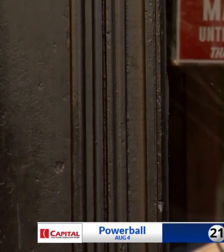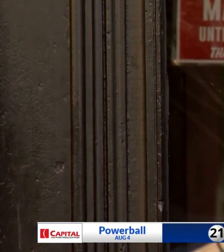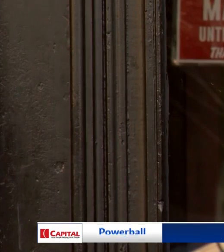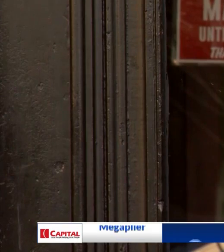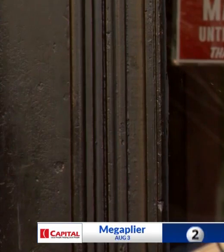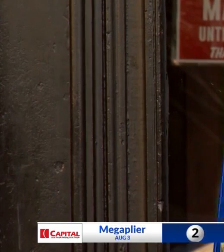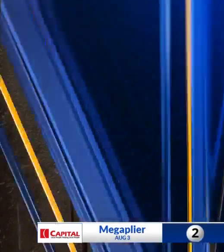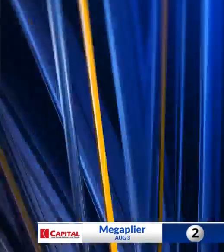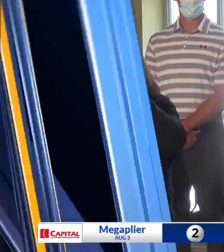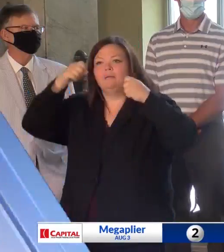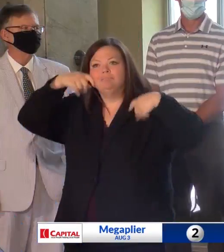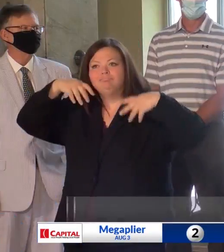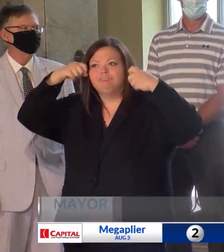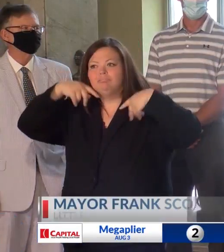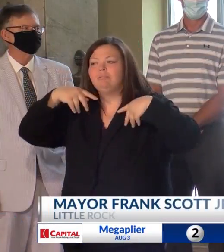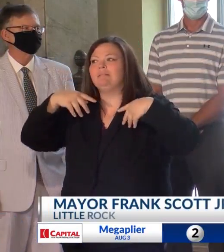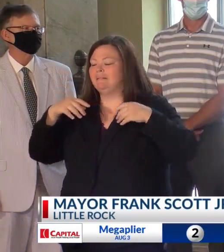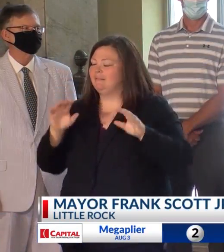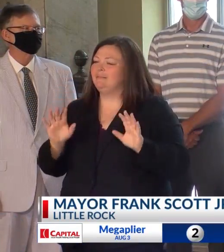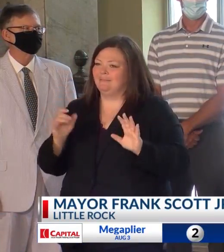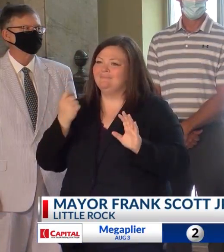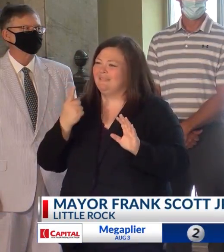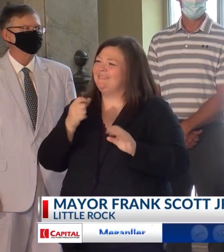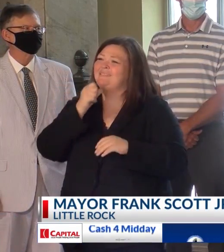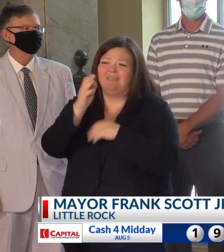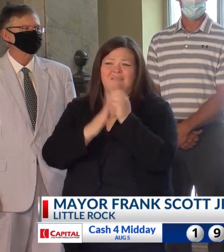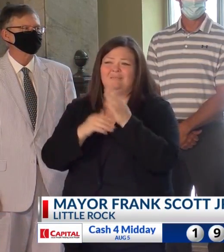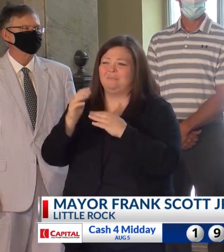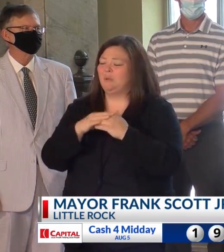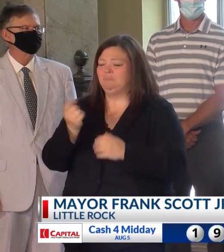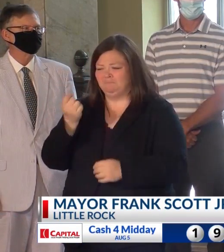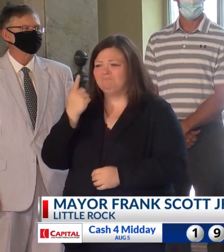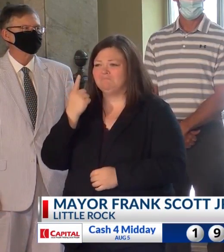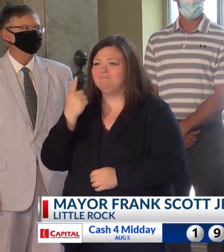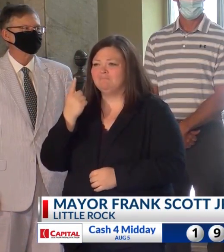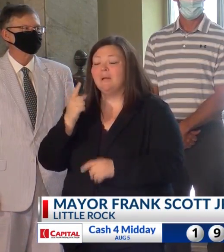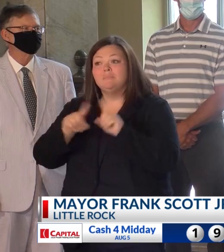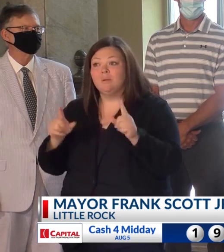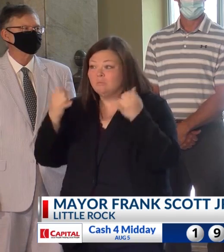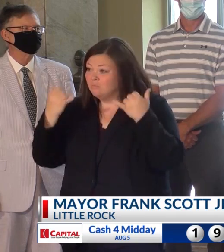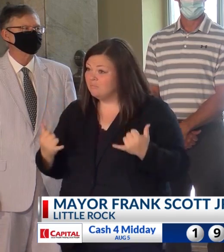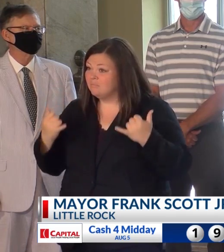he understands the hesitancy to mask up again. He says that we need to act to keep people safe.